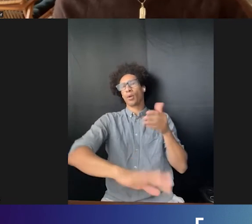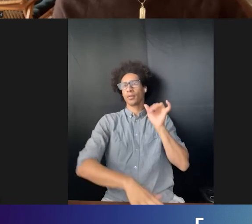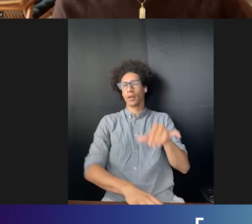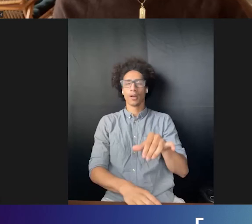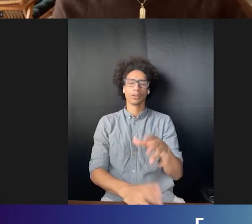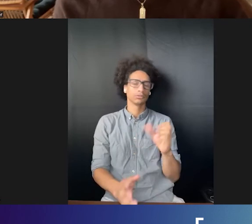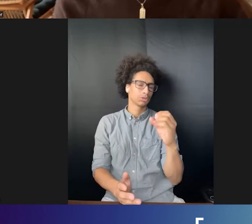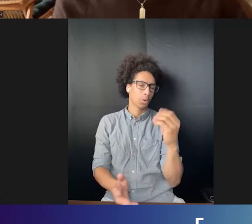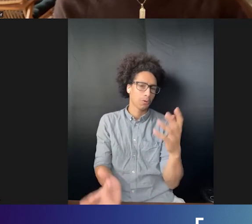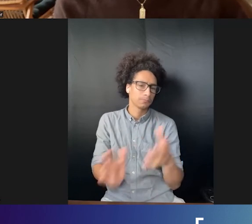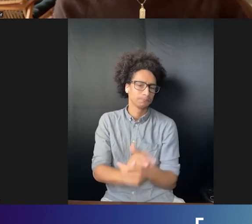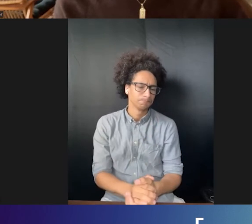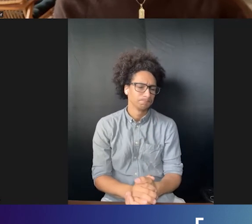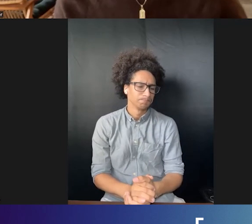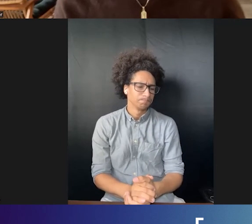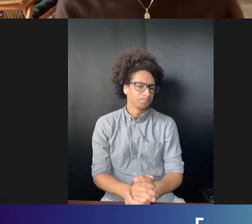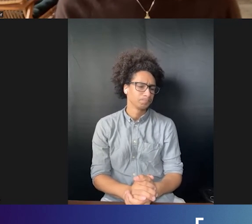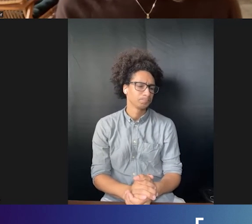you know, I think one thing that,